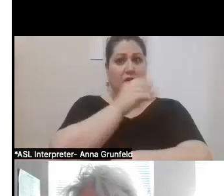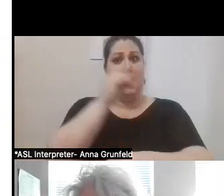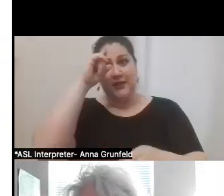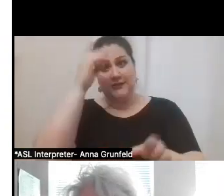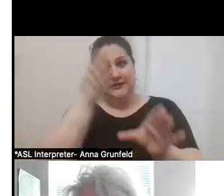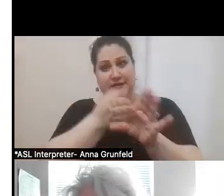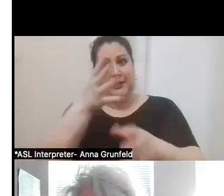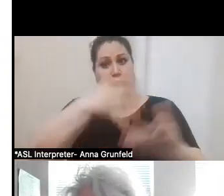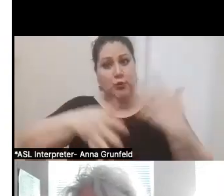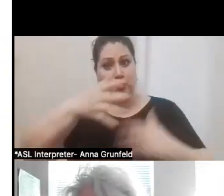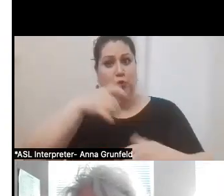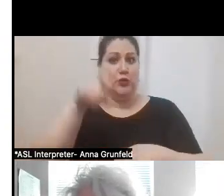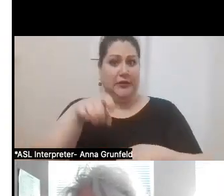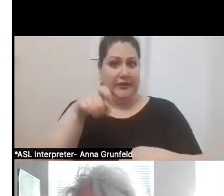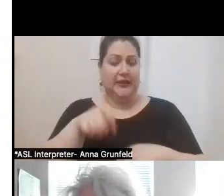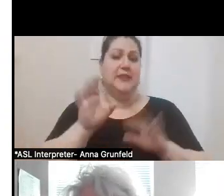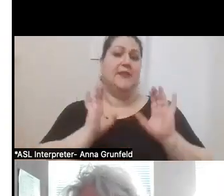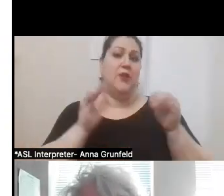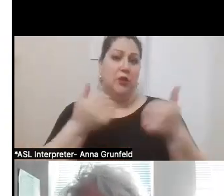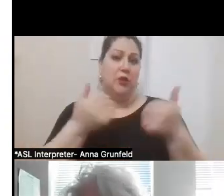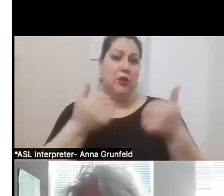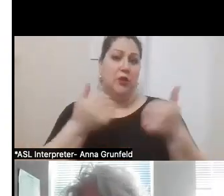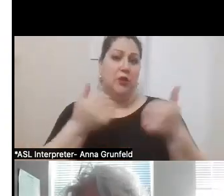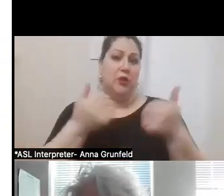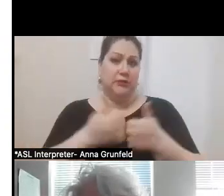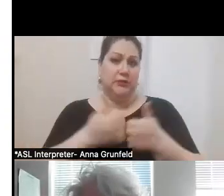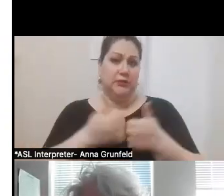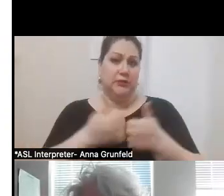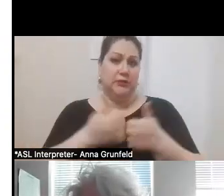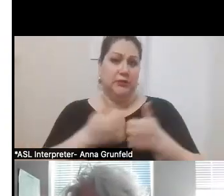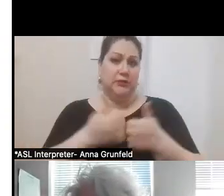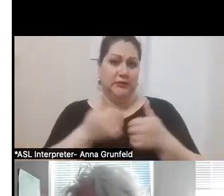He edited the first Canadian book on Asperger's syndrome entitled children,